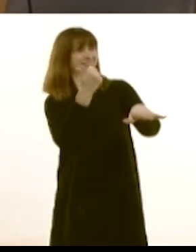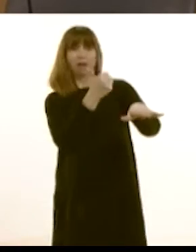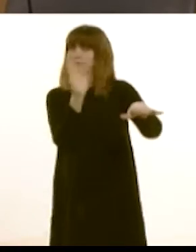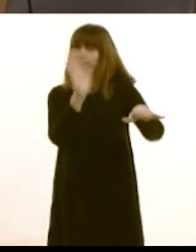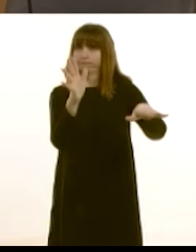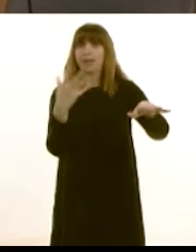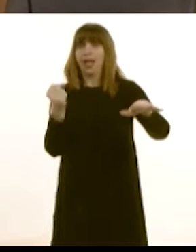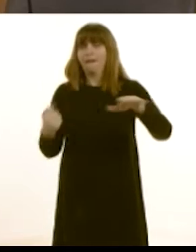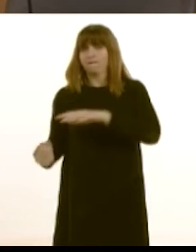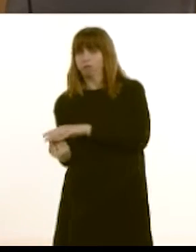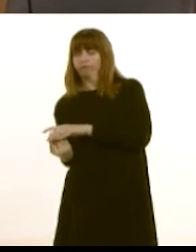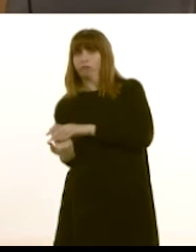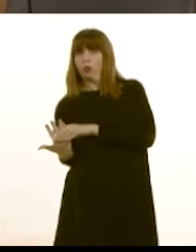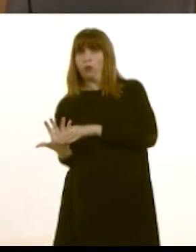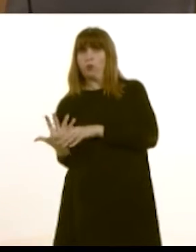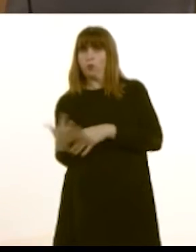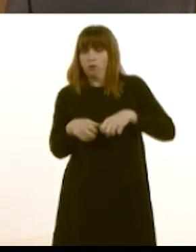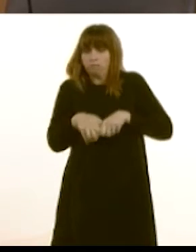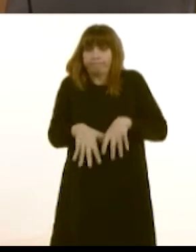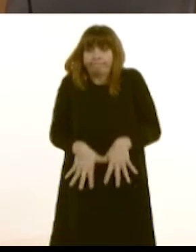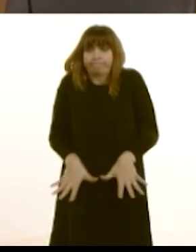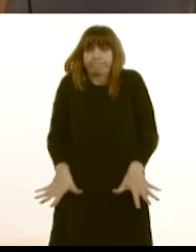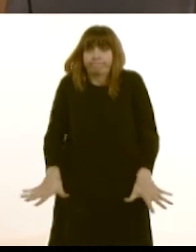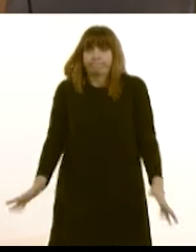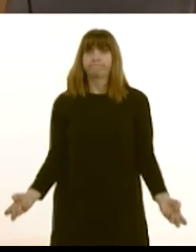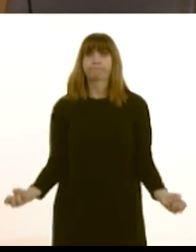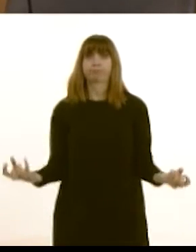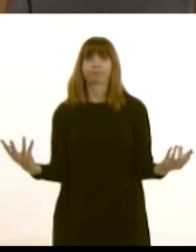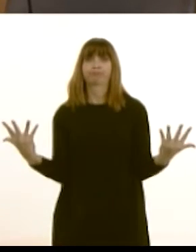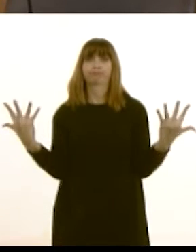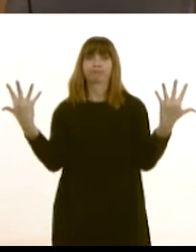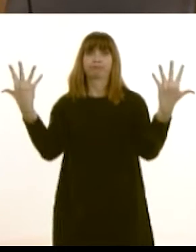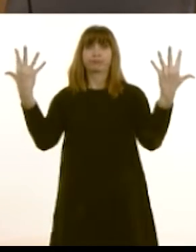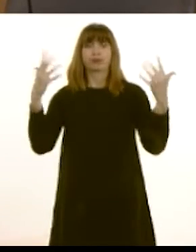floodplain from time to time in order to enable houses to be protected.